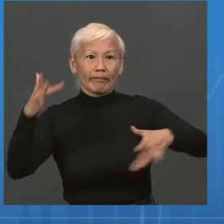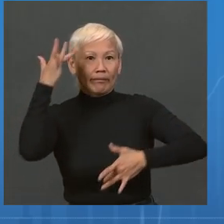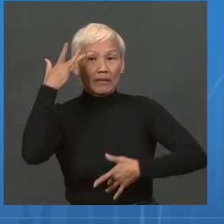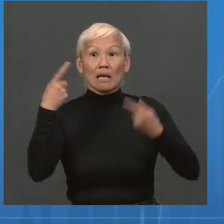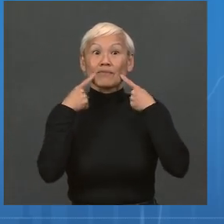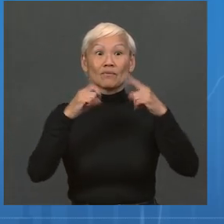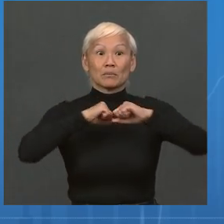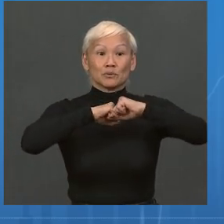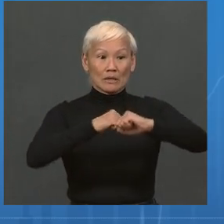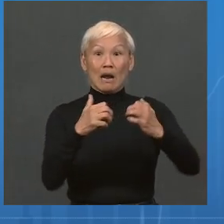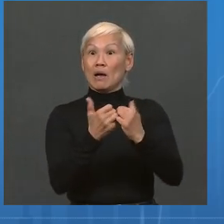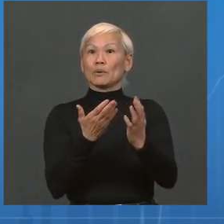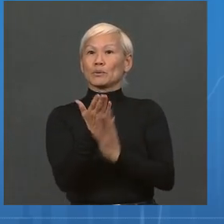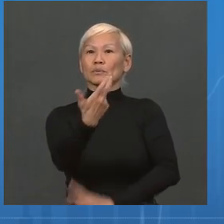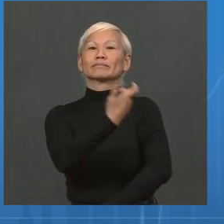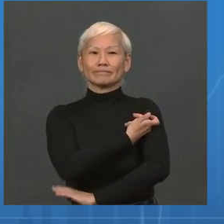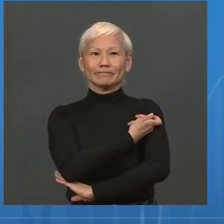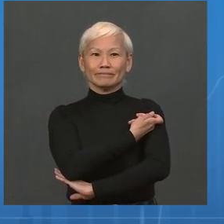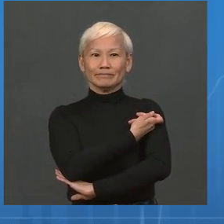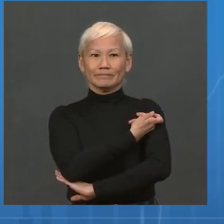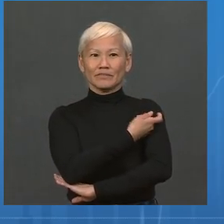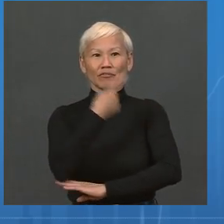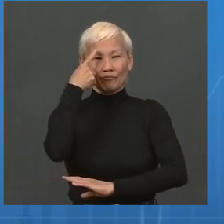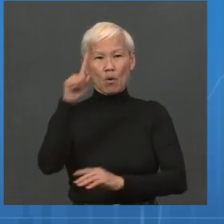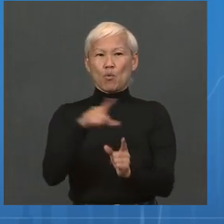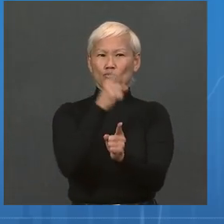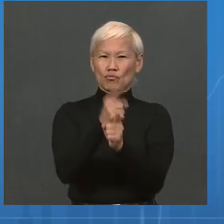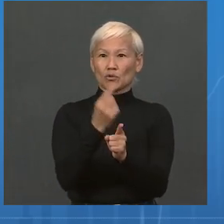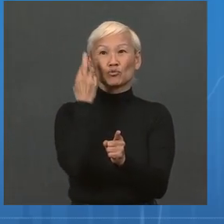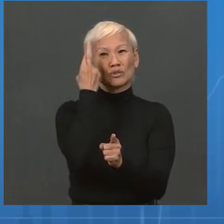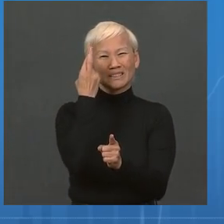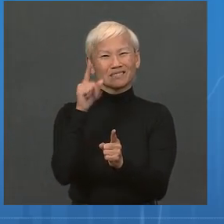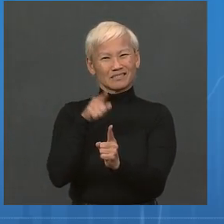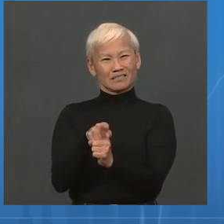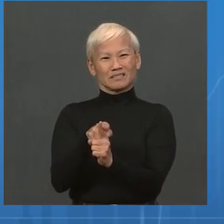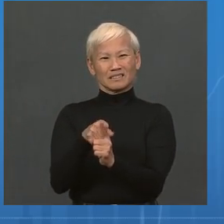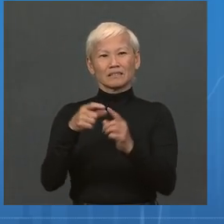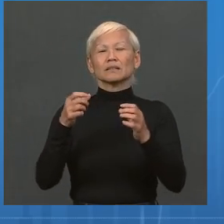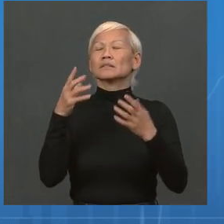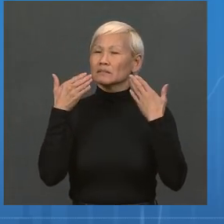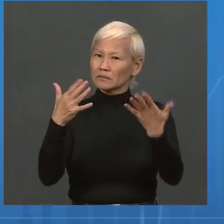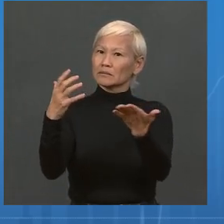every reason in the world to get our children vaccinated. Back to you, Jeff.